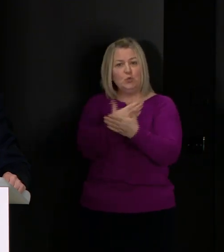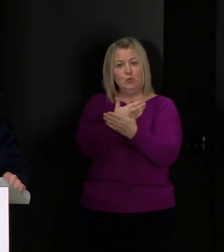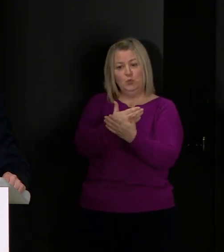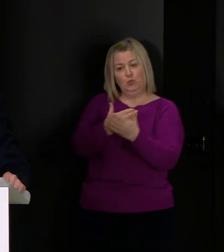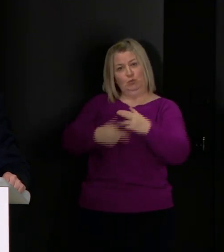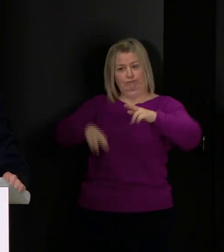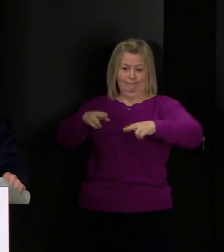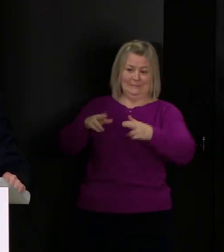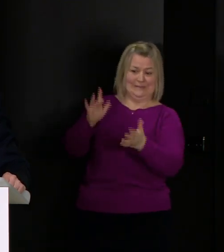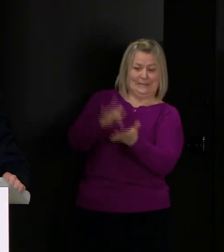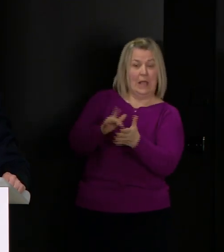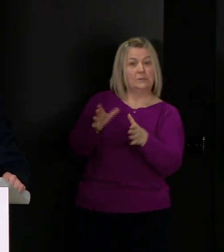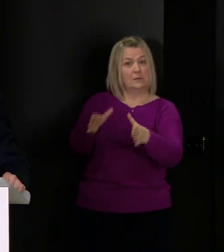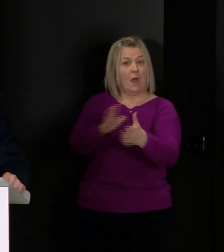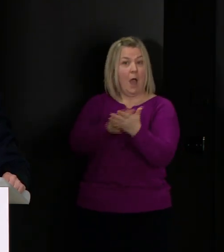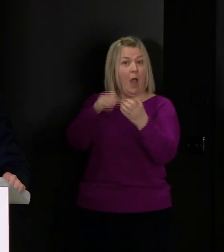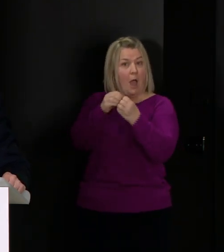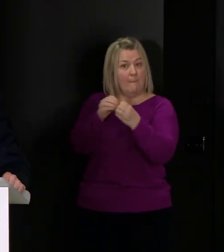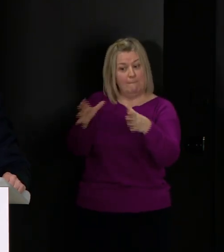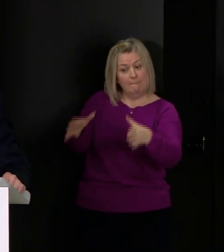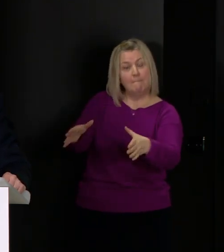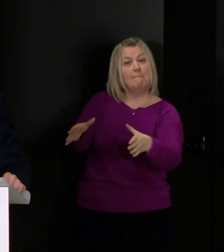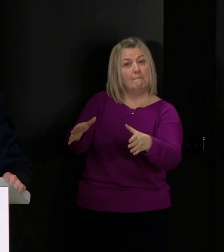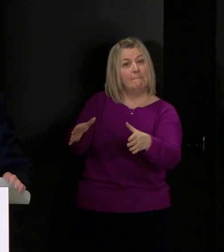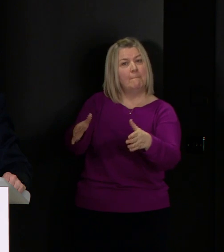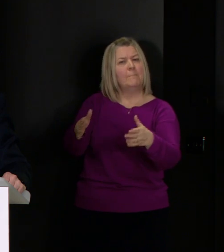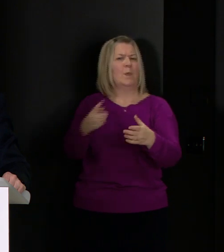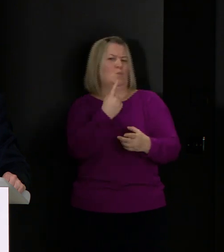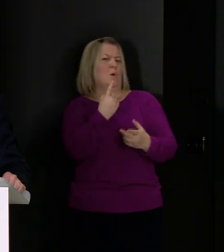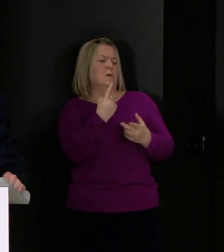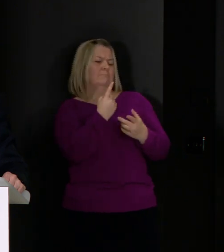the community. One of the GP's that I spoke to the weekend described his